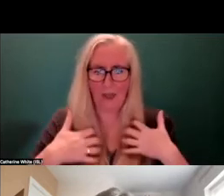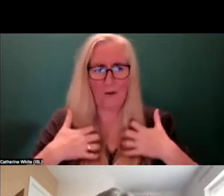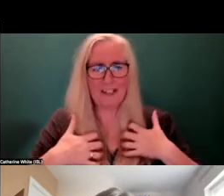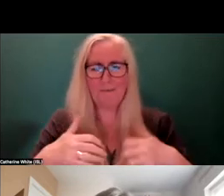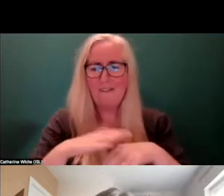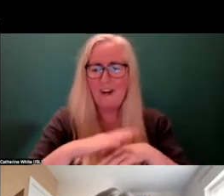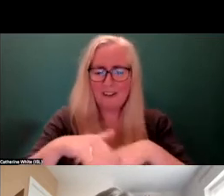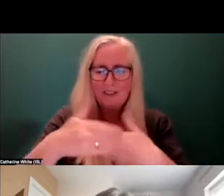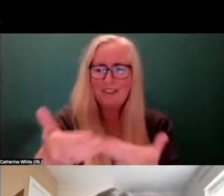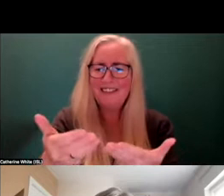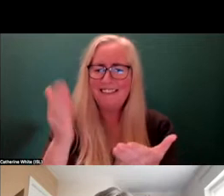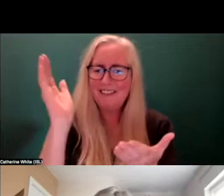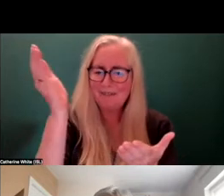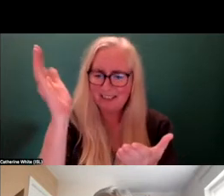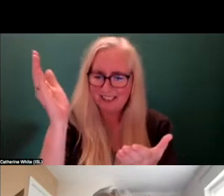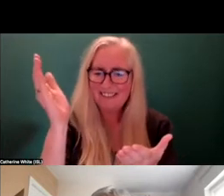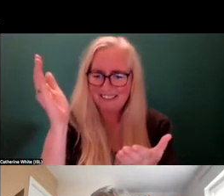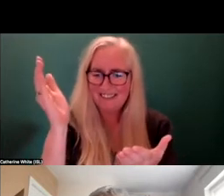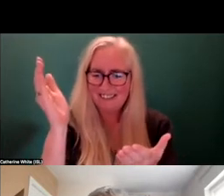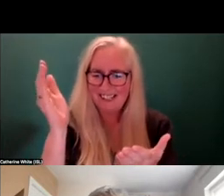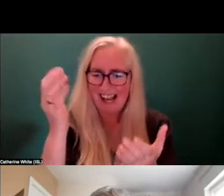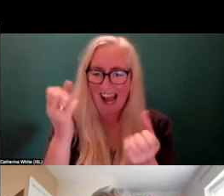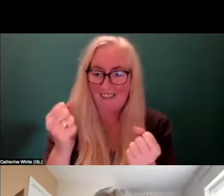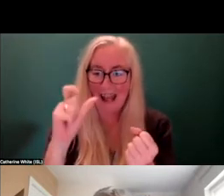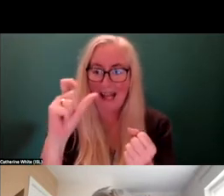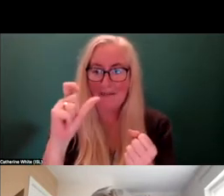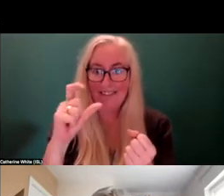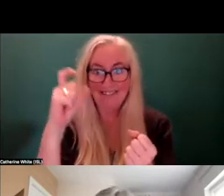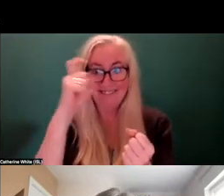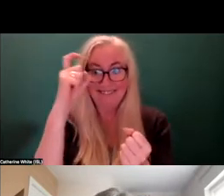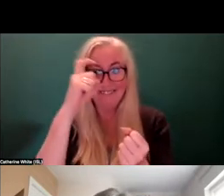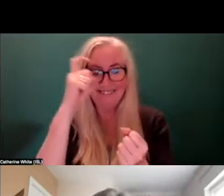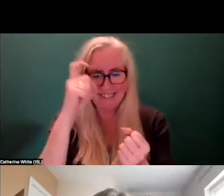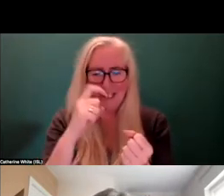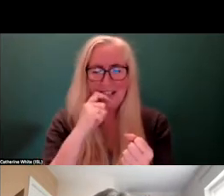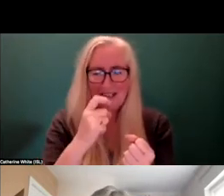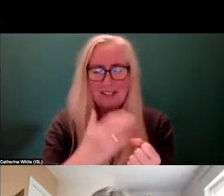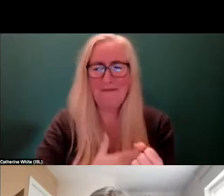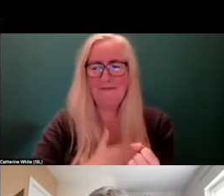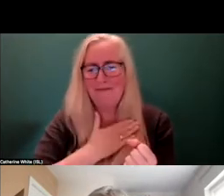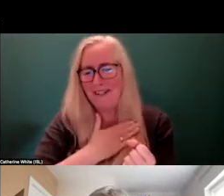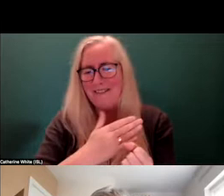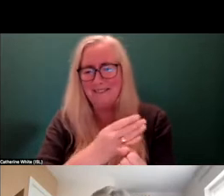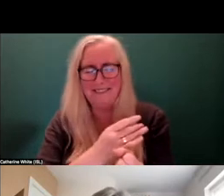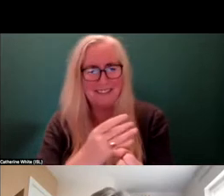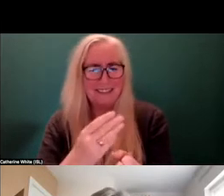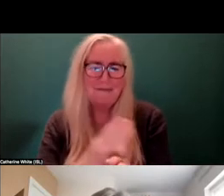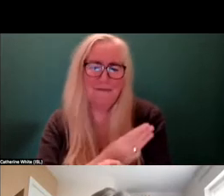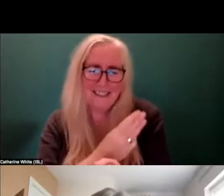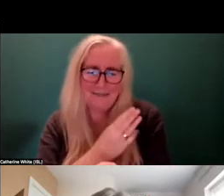So my enthusiasm for today's presentation, with so many of you, is tinged with a little bit of trepidation. But so please, please be kind.